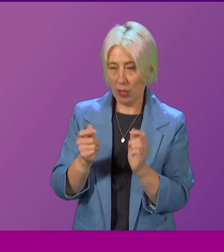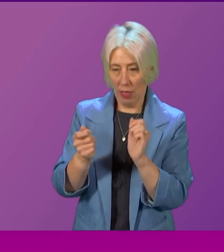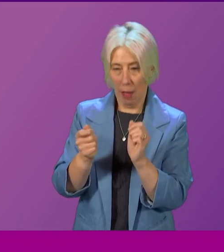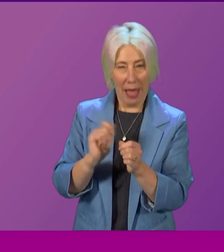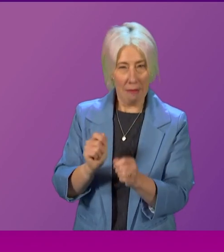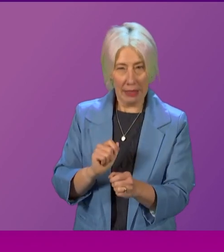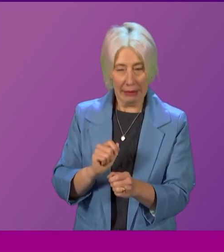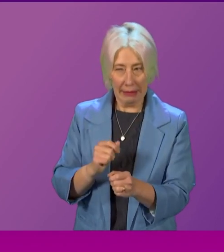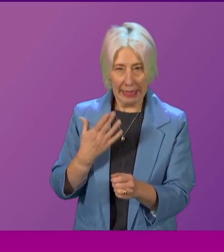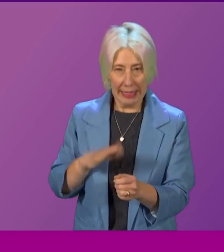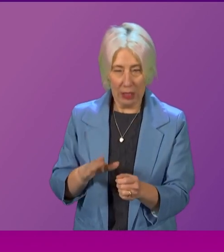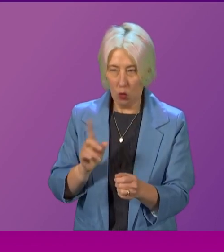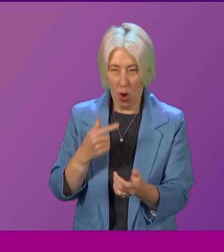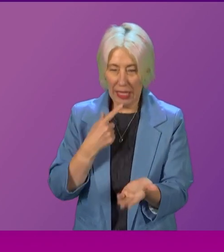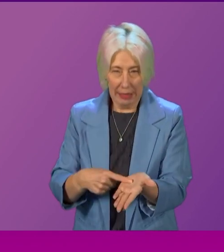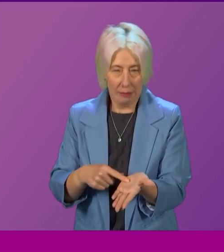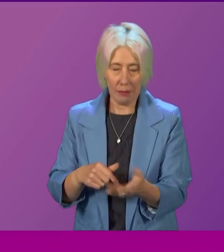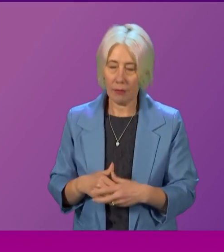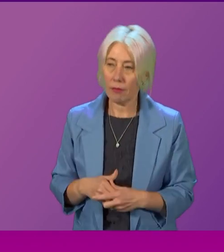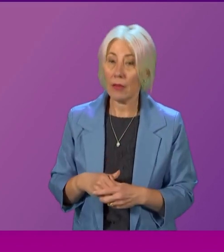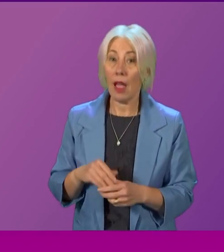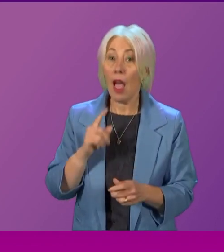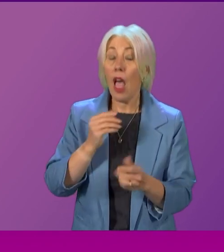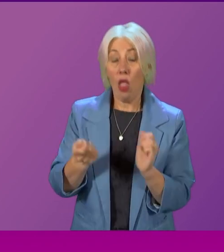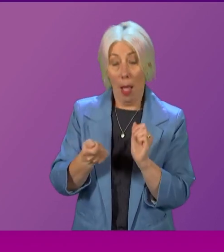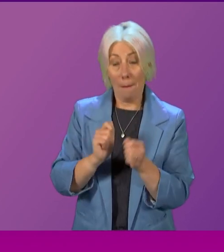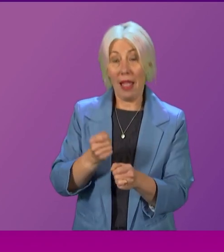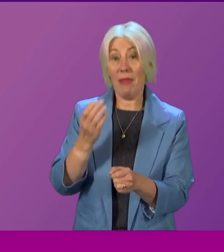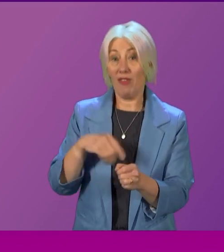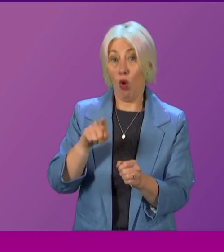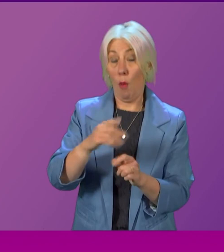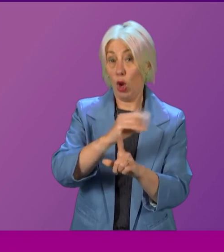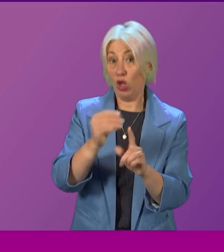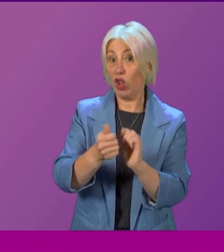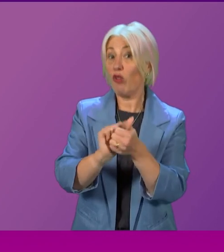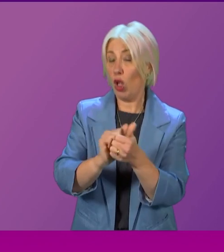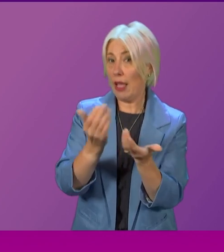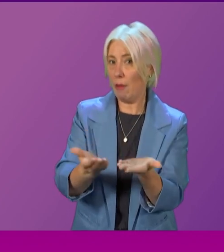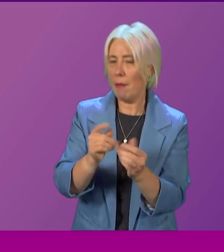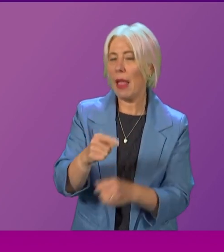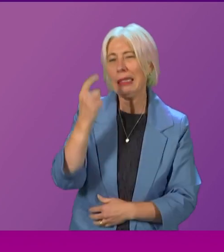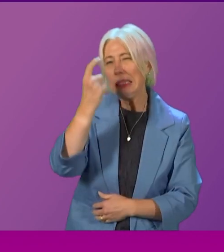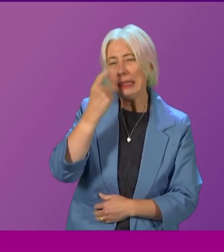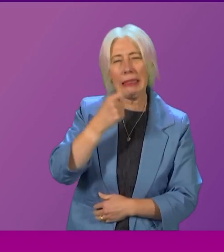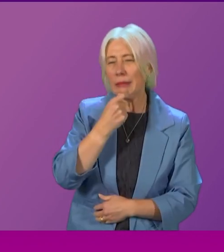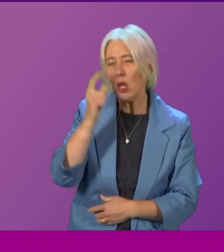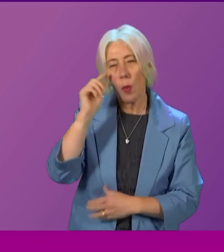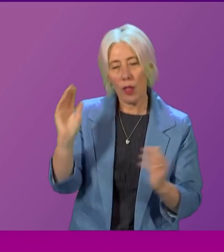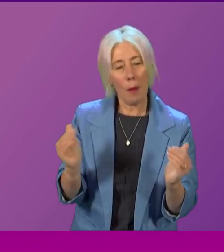We consider that the amendments lodged by Russell Findlay would not be compatible with